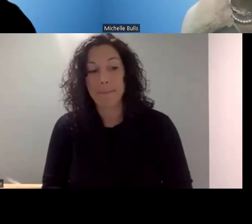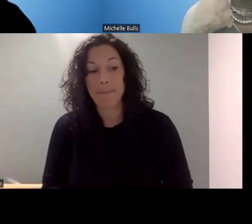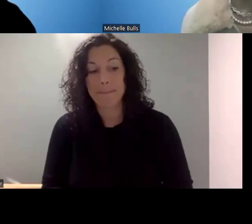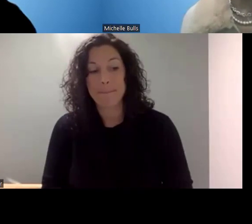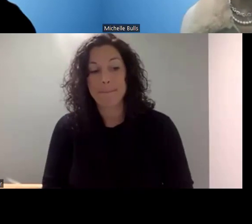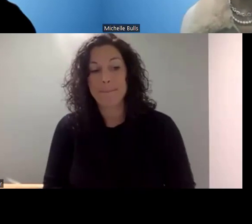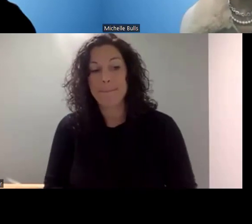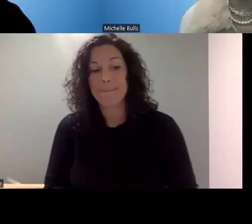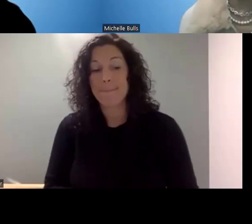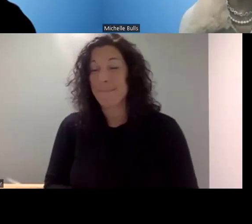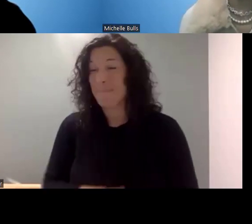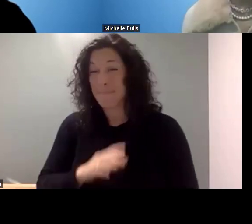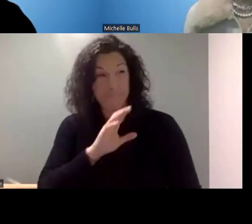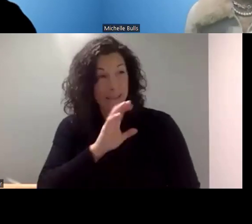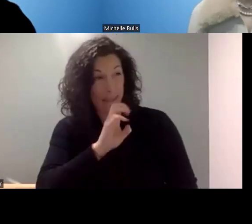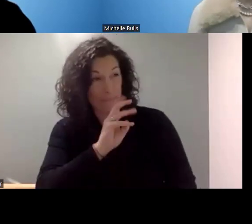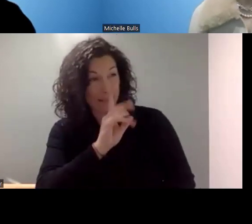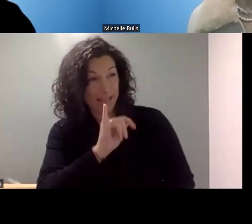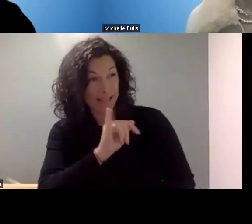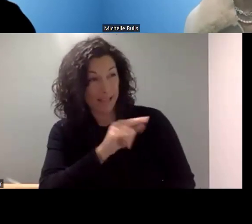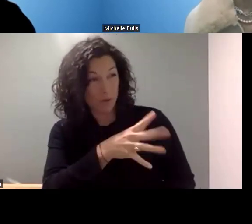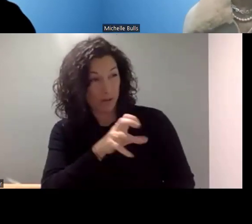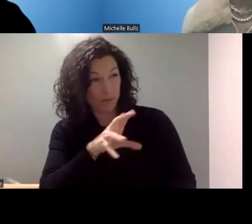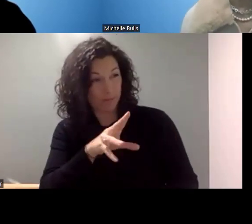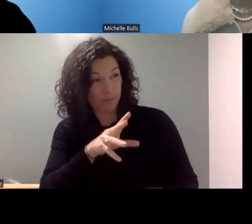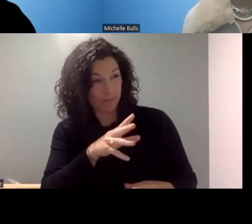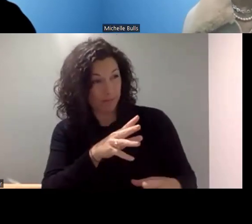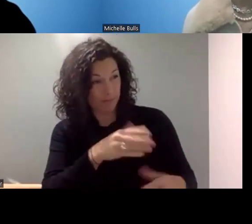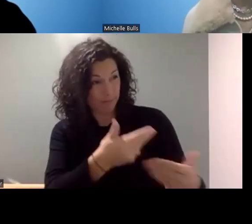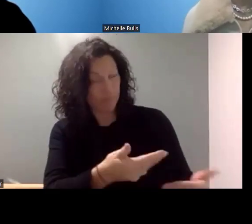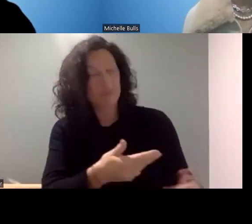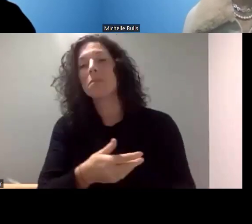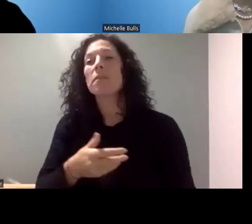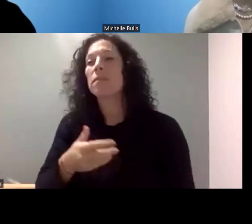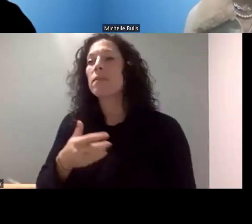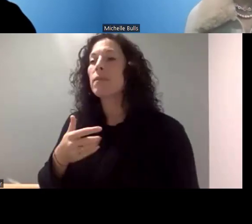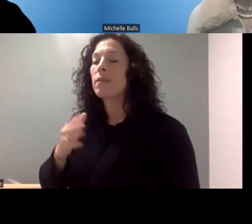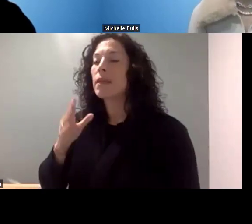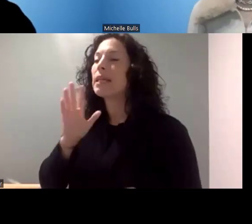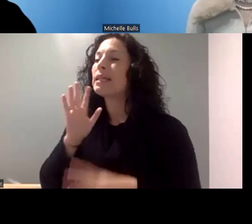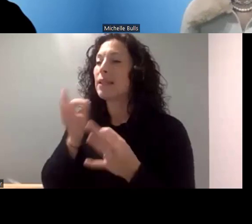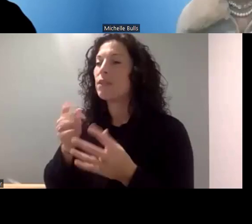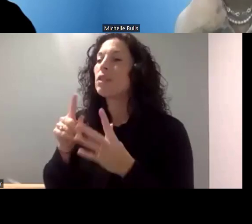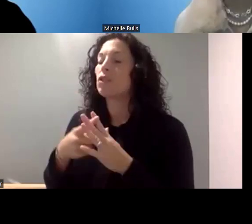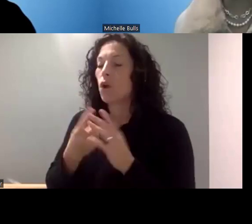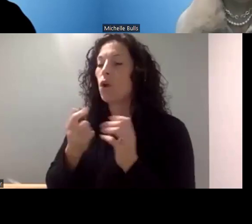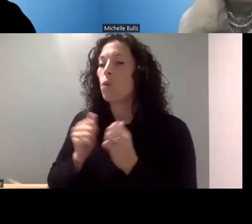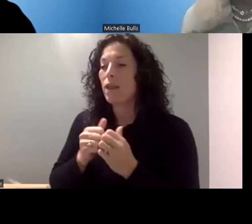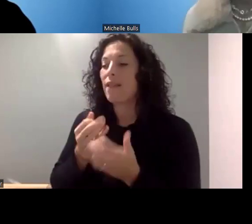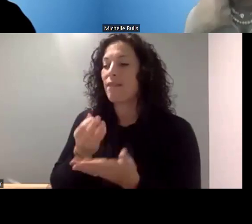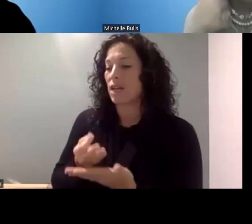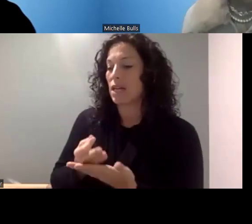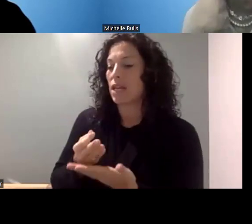Michelle Bulls: Emily, you want to take that one? Emily Linde: So what I would say, definitely start with the funding opportunity announcement